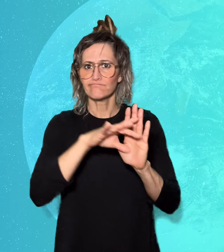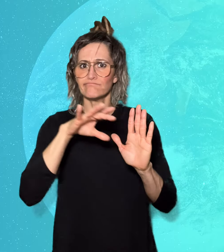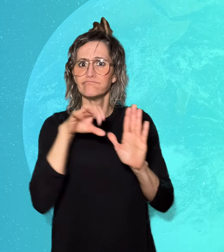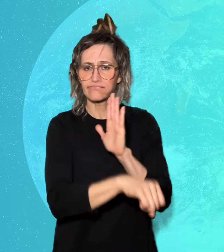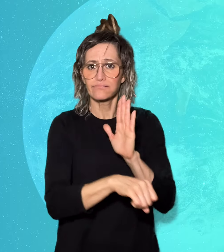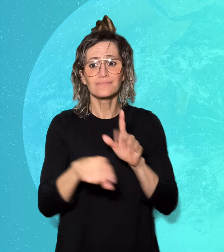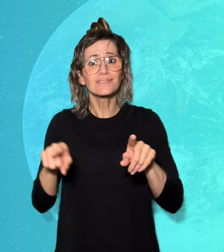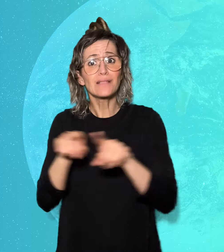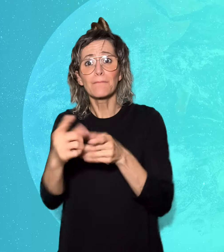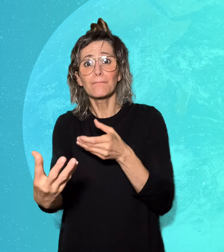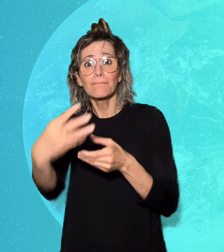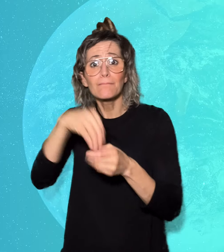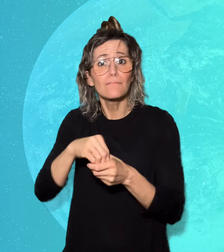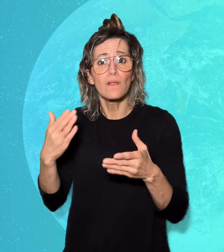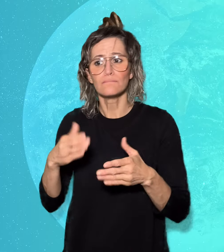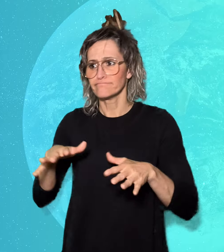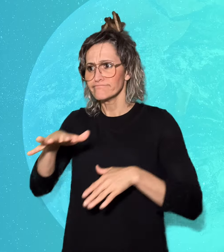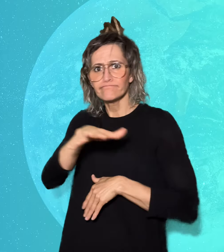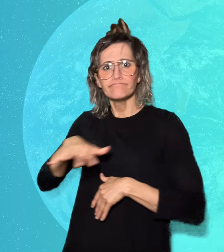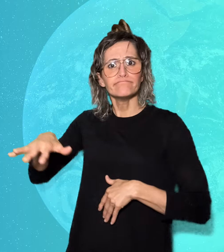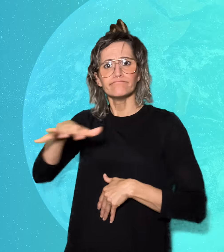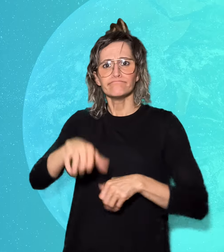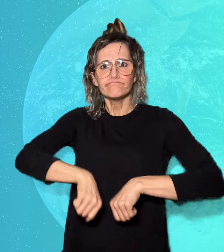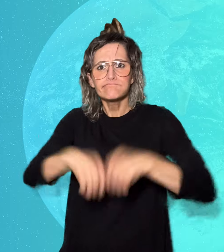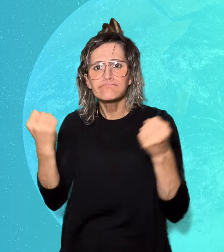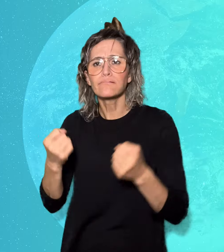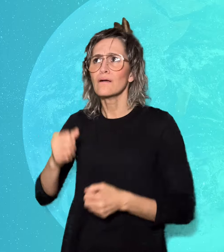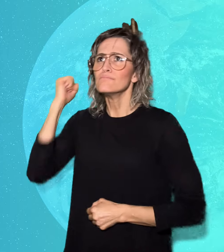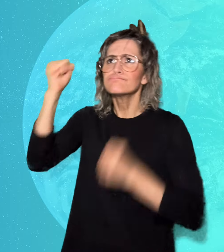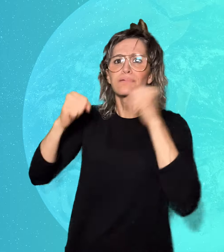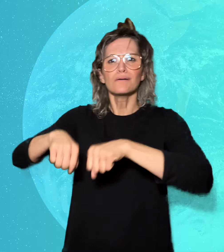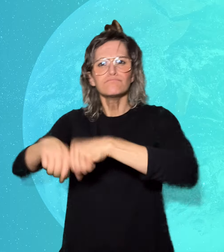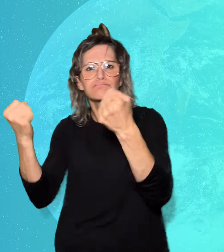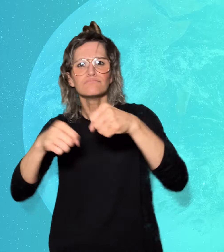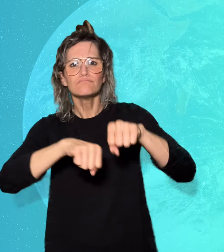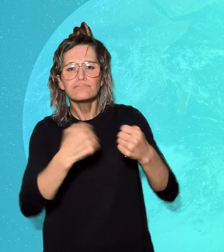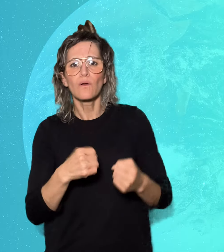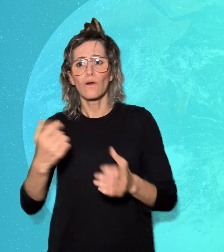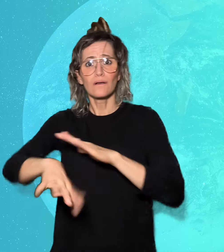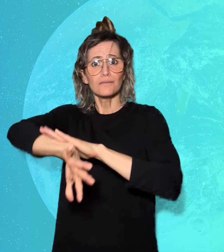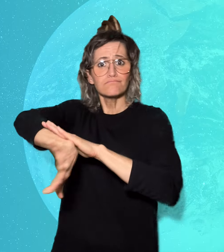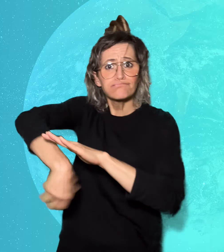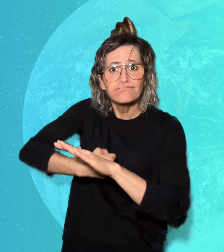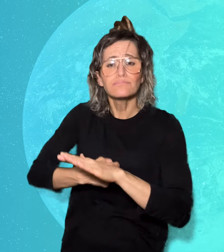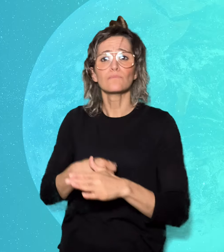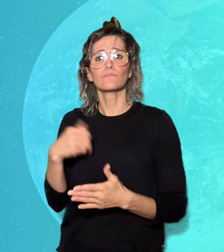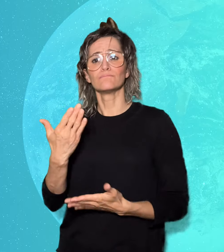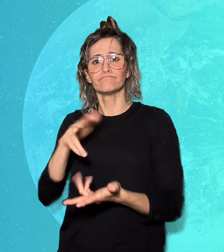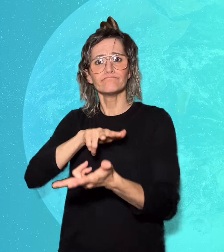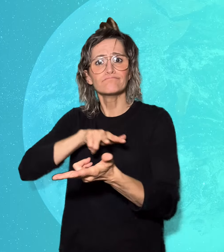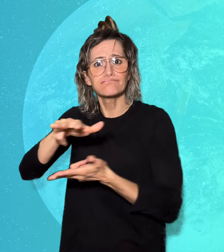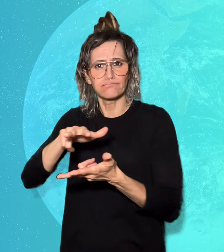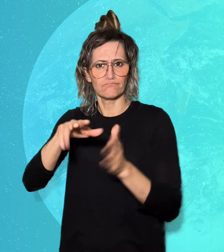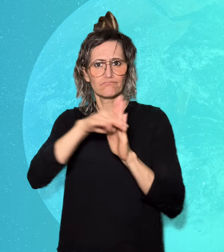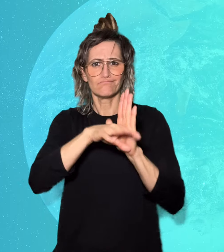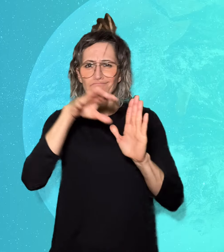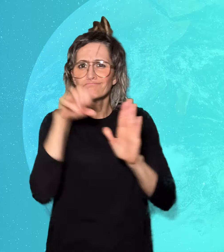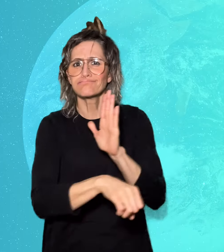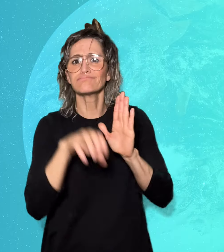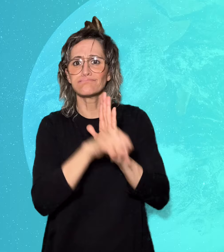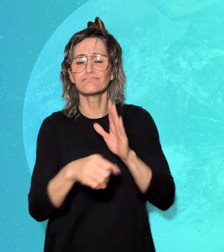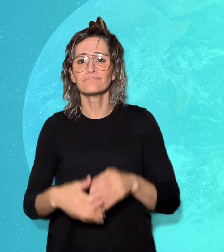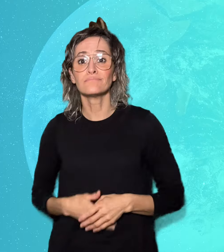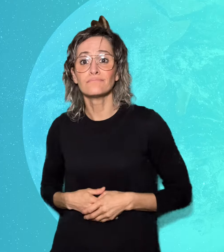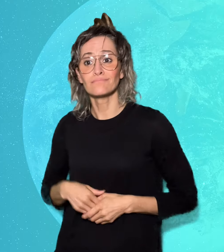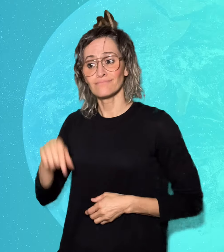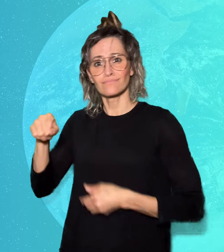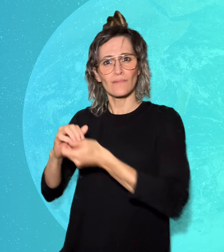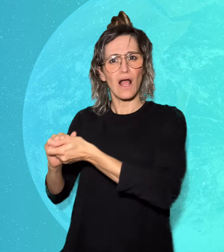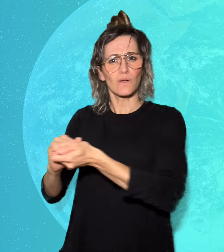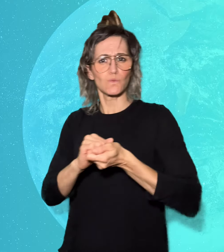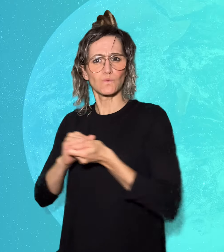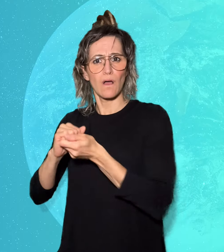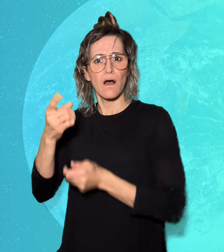and sex offenses. Jim Parrish, who is the founder of the Parrish Law Firm,